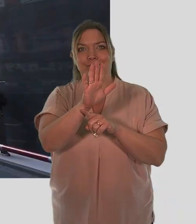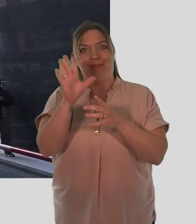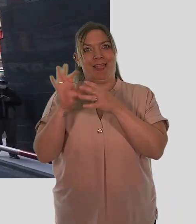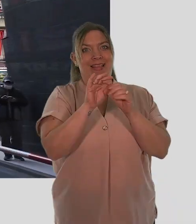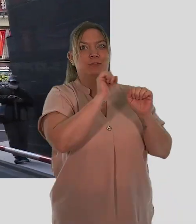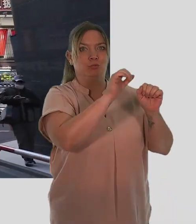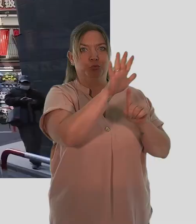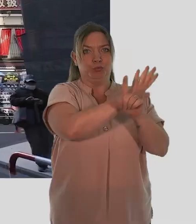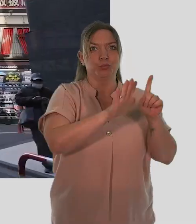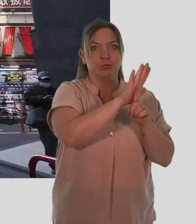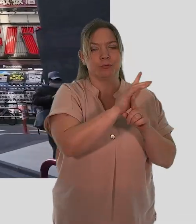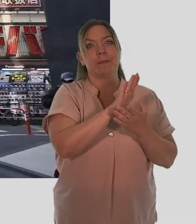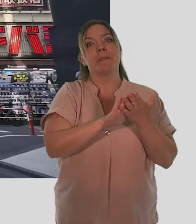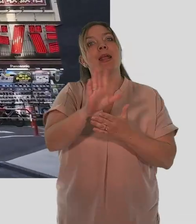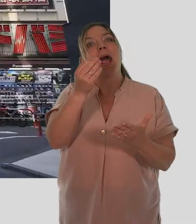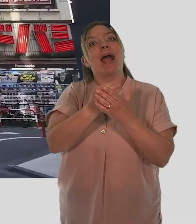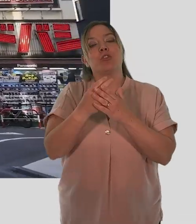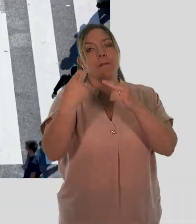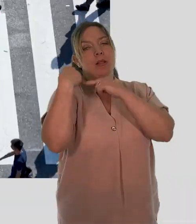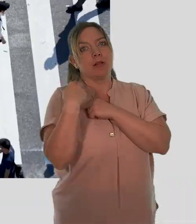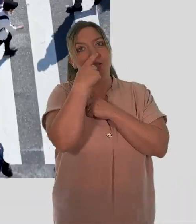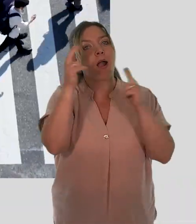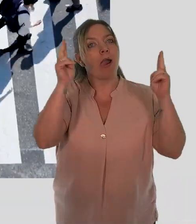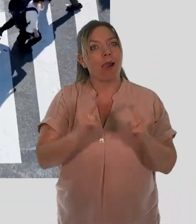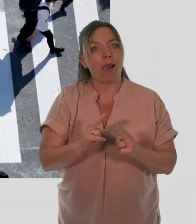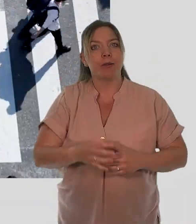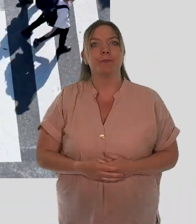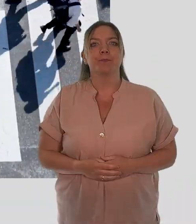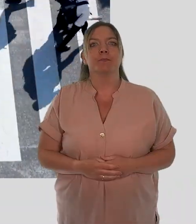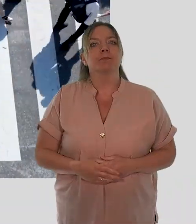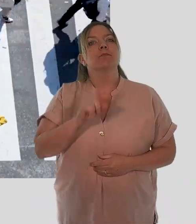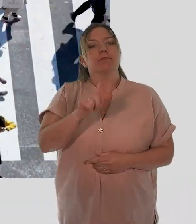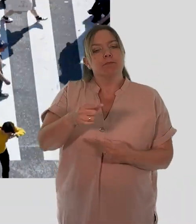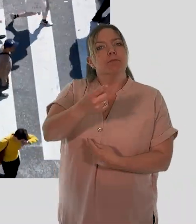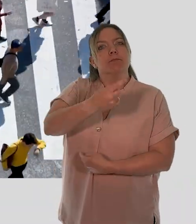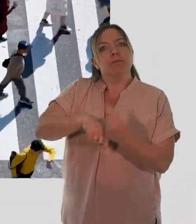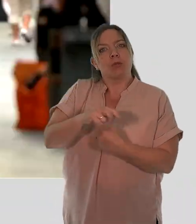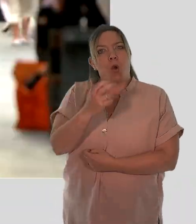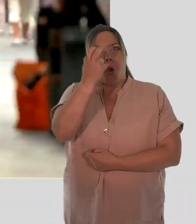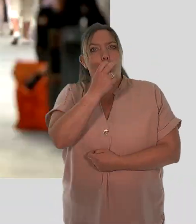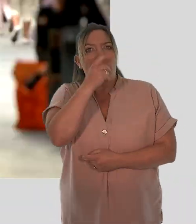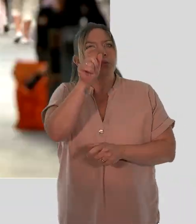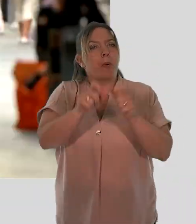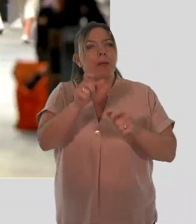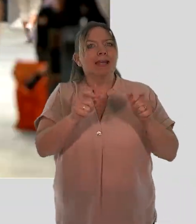While high income countries such as Japan and Australia have well-established memory clinics.